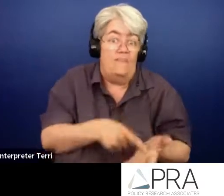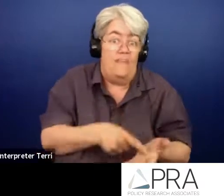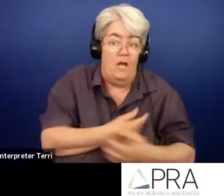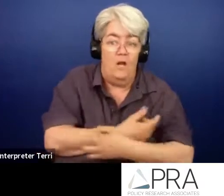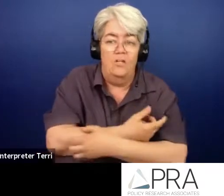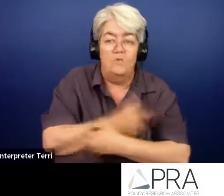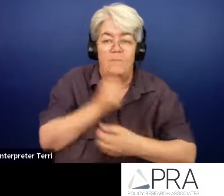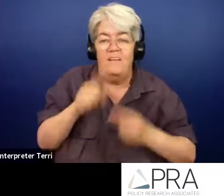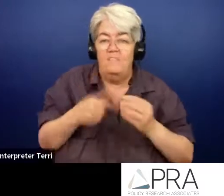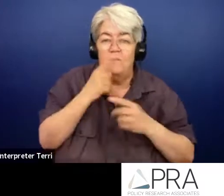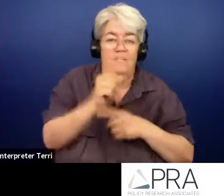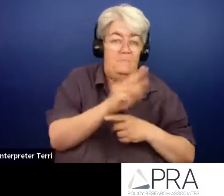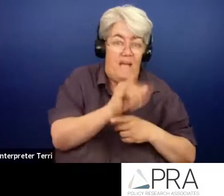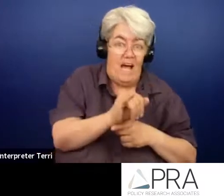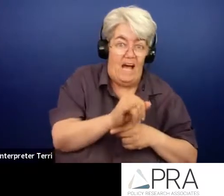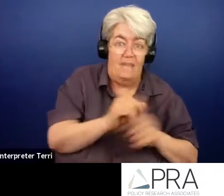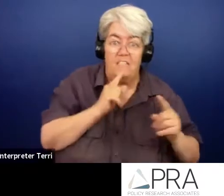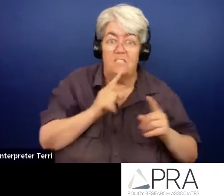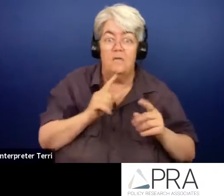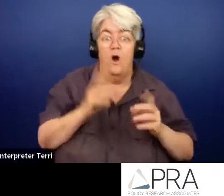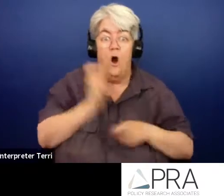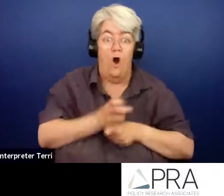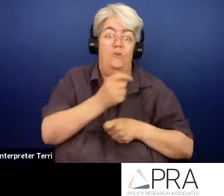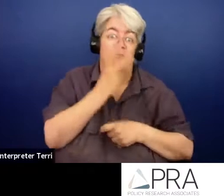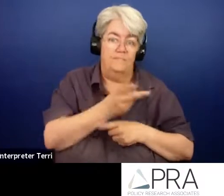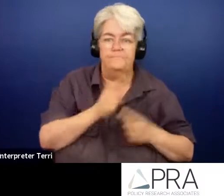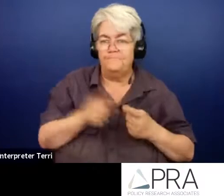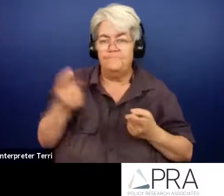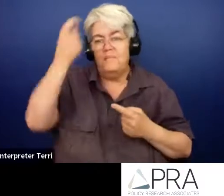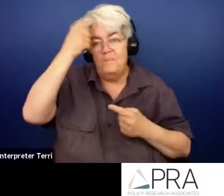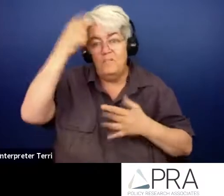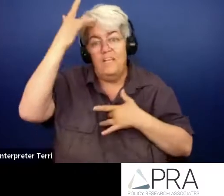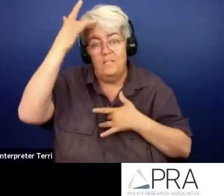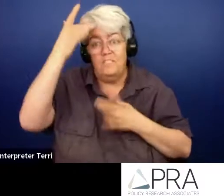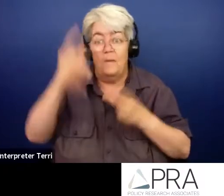illness. I'm not even talking about TBI which is harder to see. I'm just talking about mental illness. People don't believe